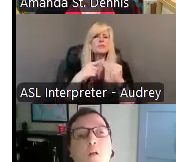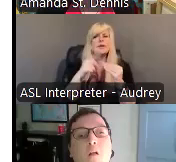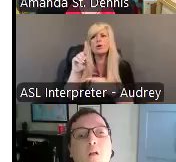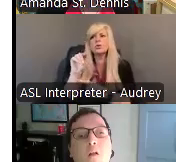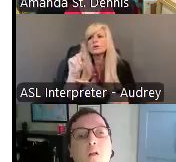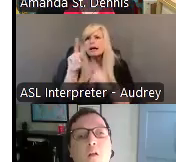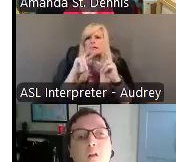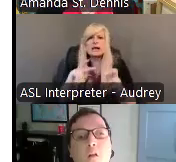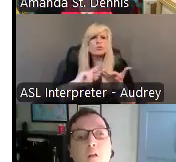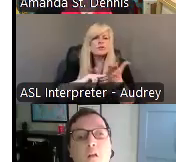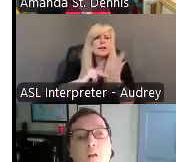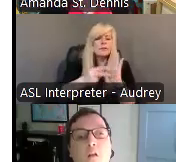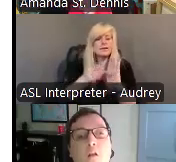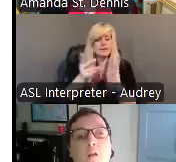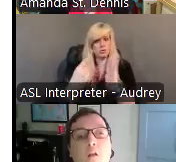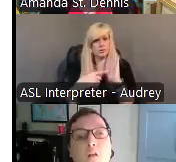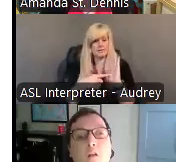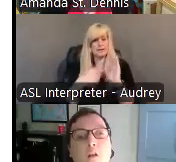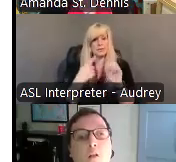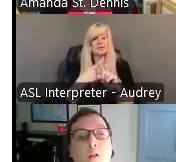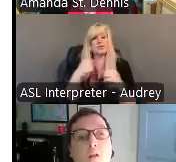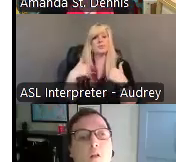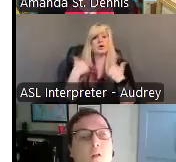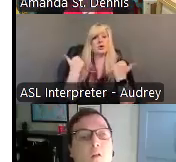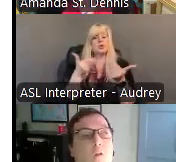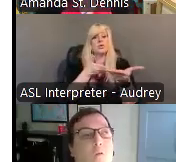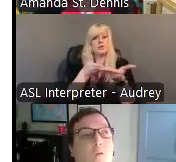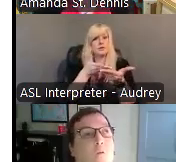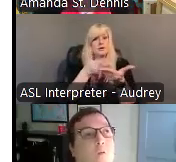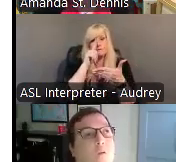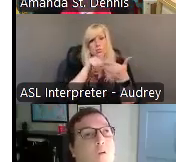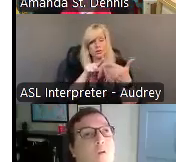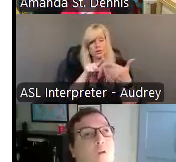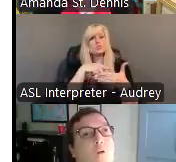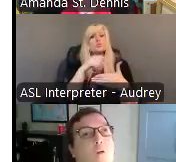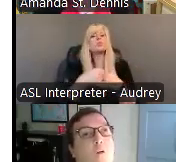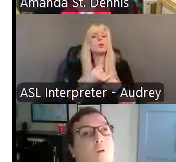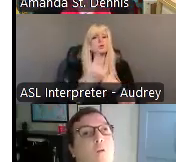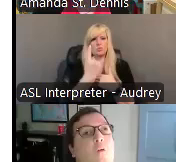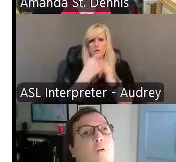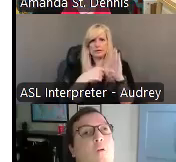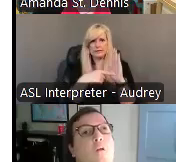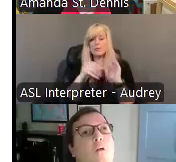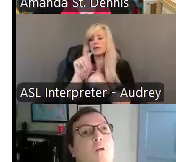An example from our youth engagement research project is that Amanda really wanted to learn